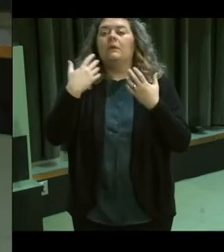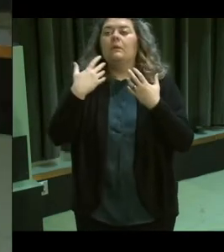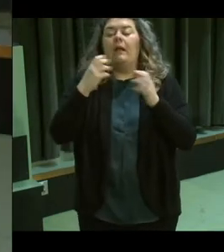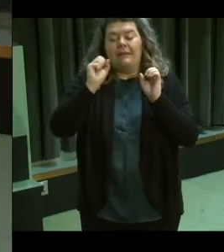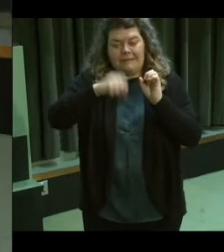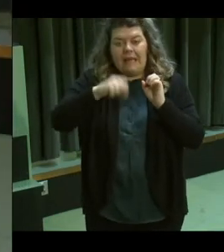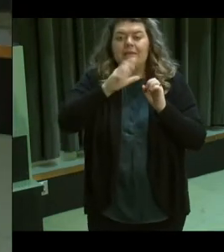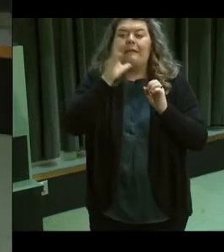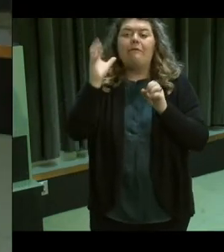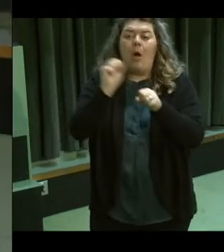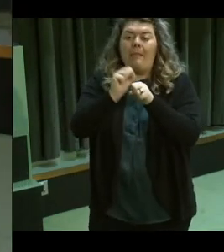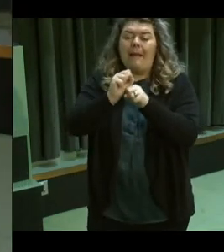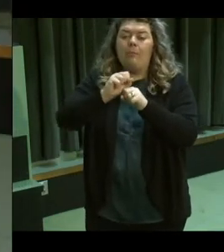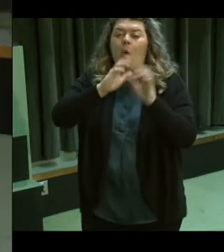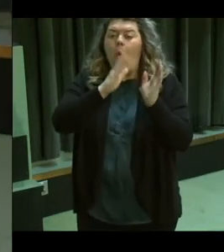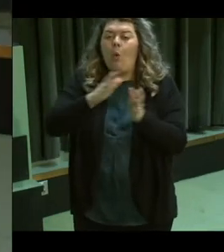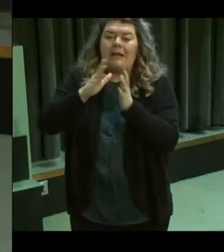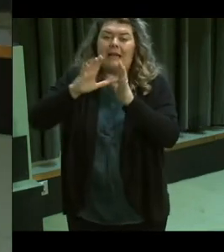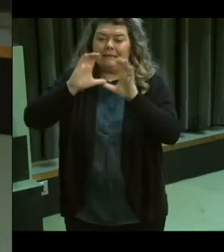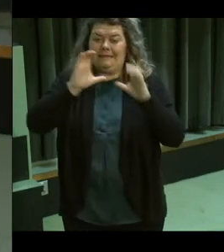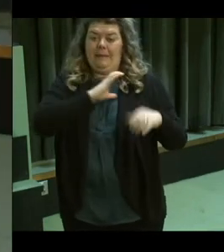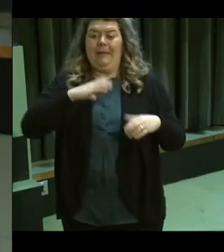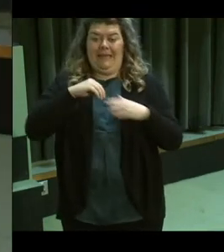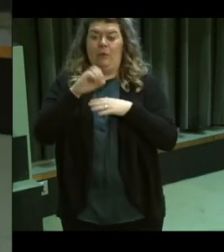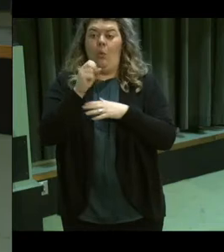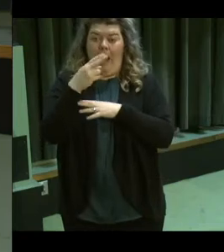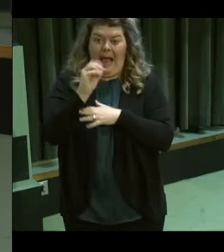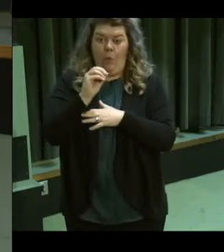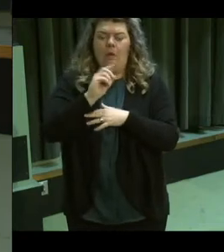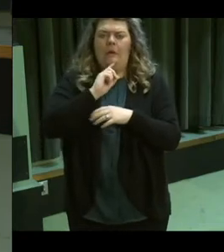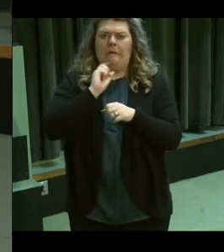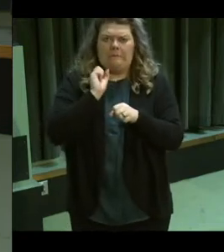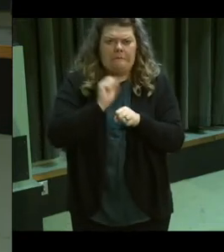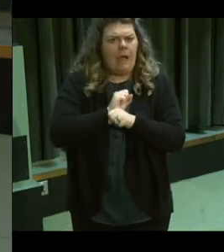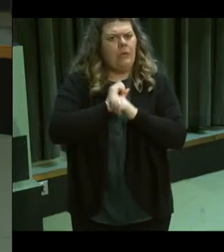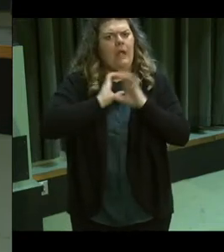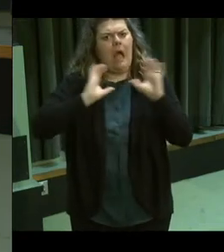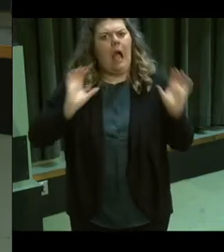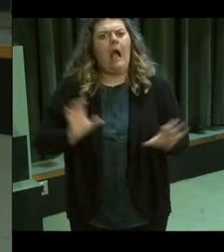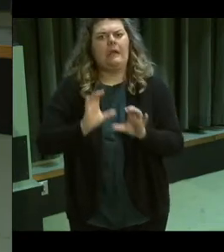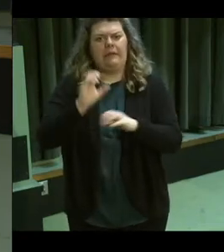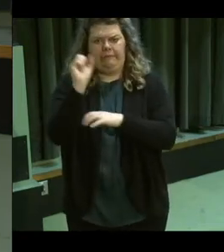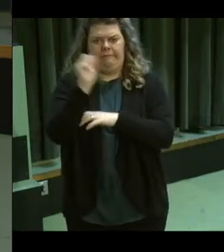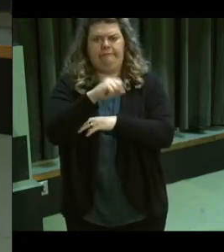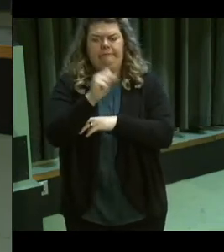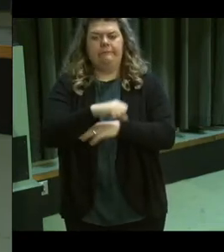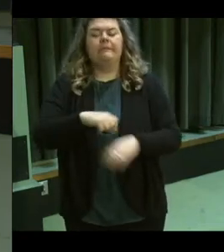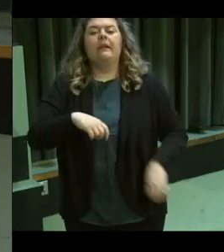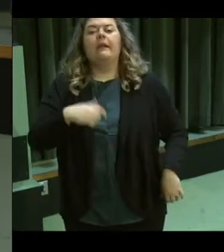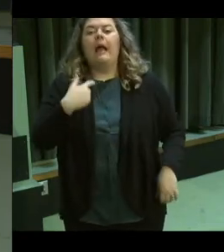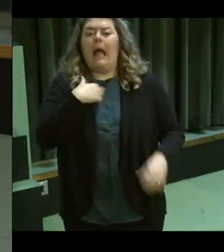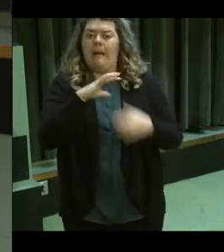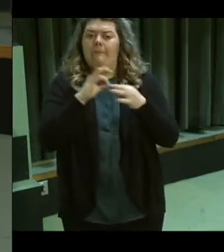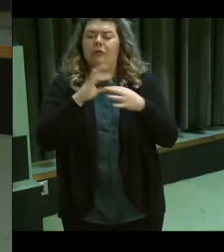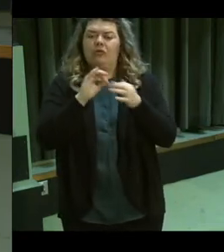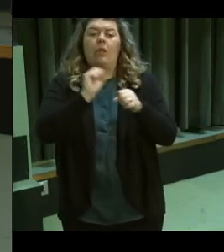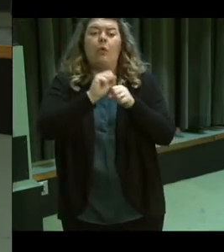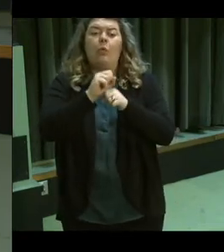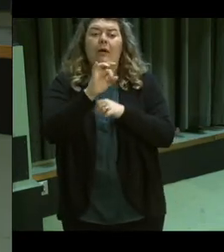Organizing Committee out of Ohio